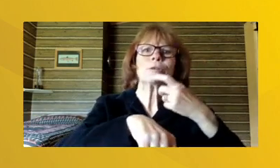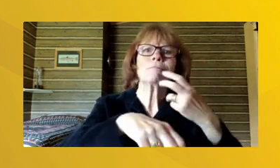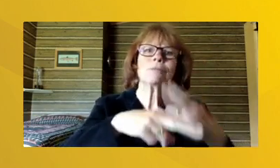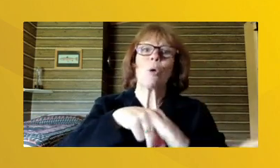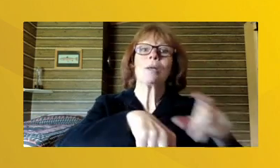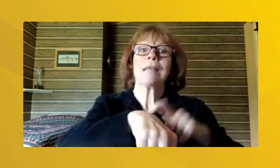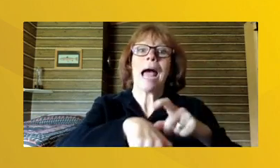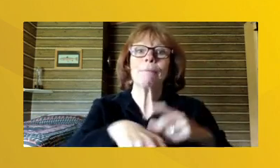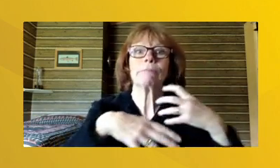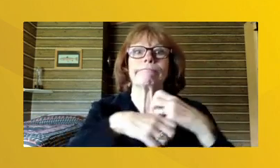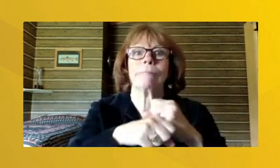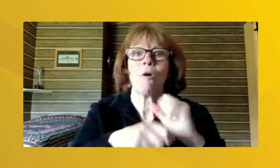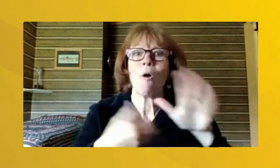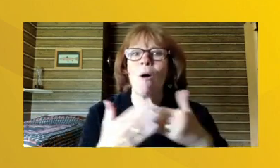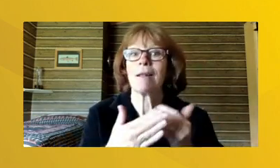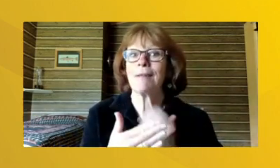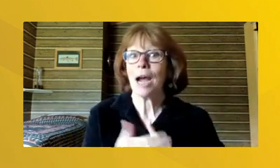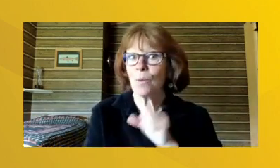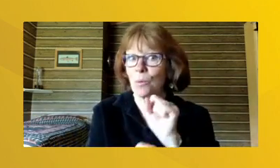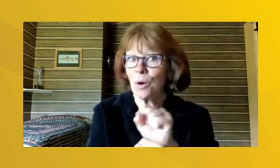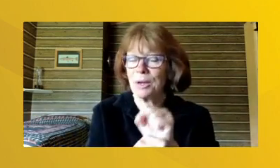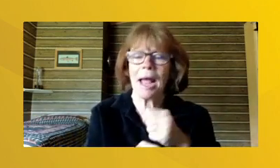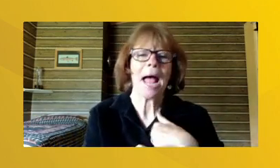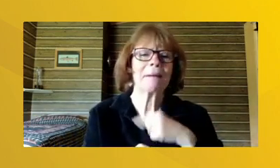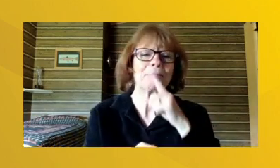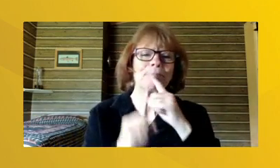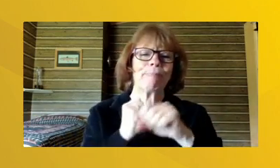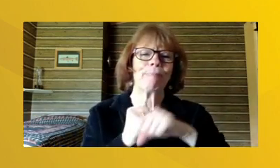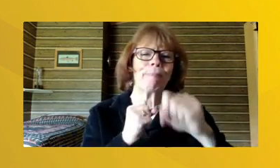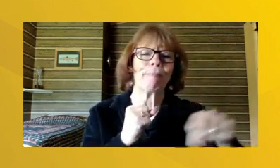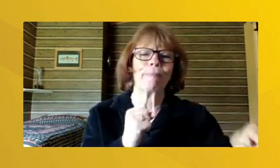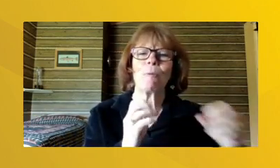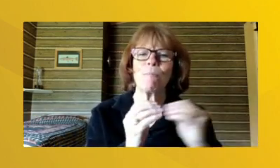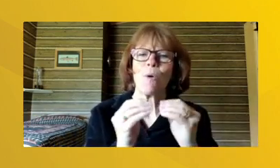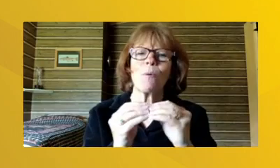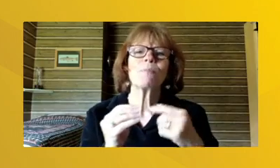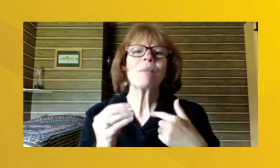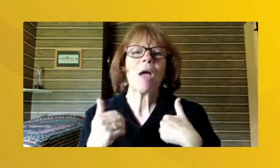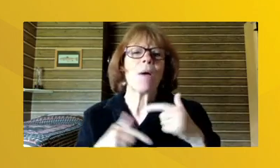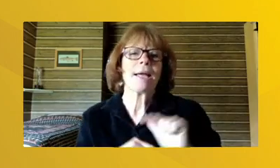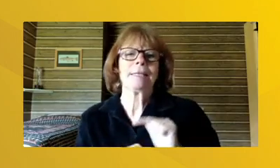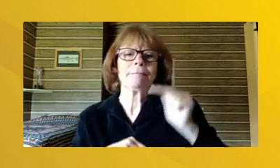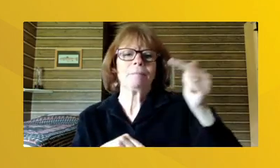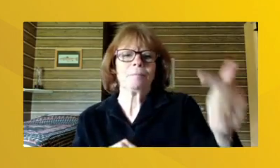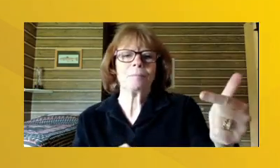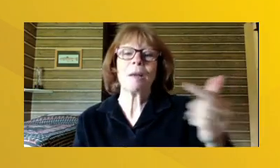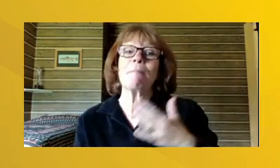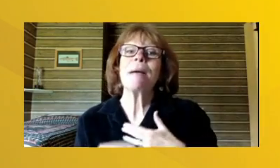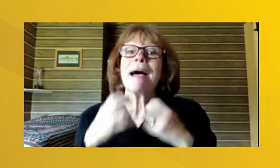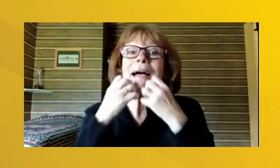So without further ado, I'm going to go ahead and hand the baton over to my dear friend, Emily Porter.